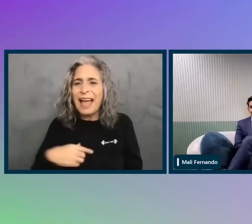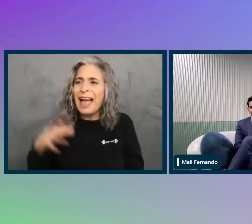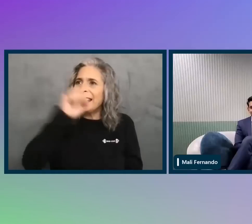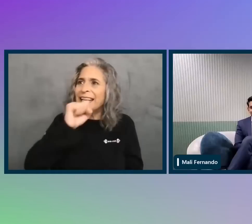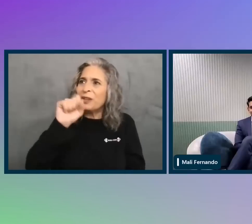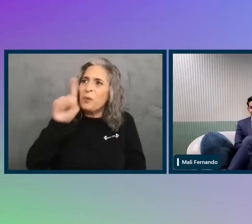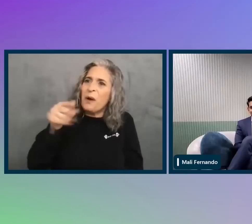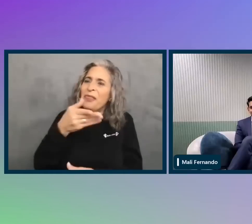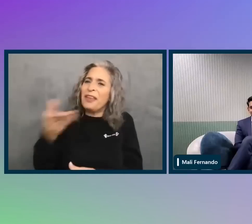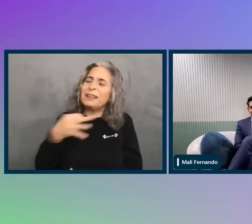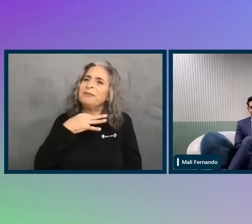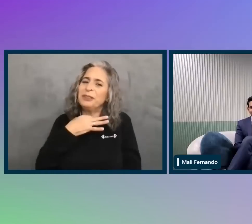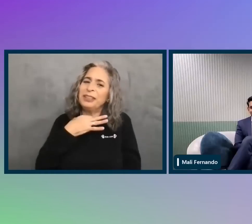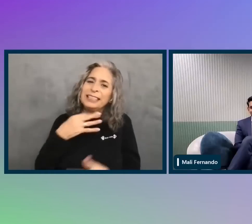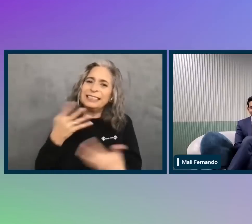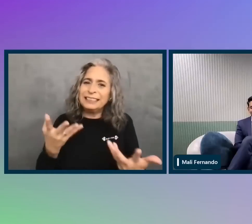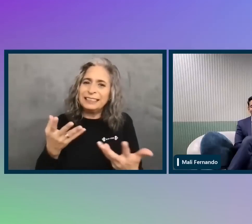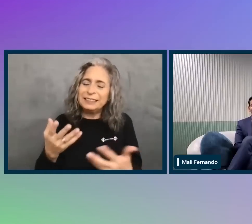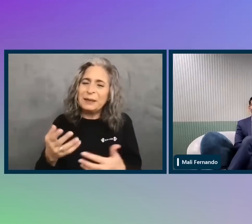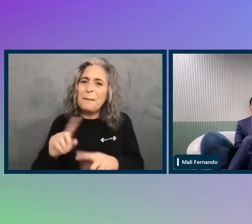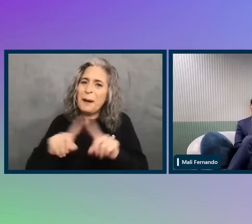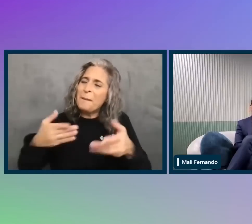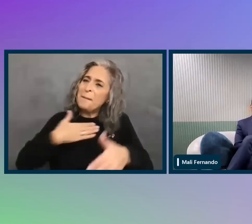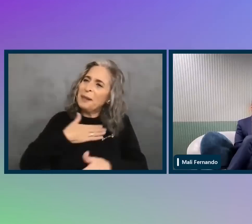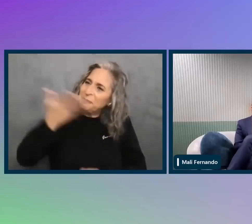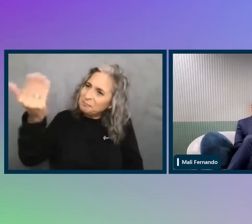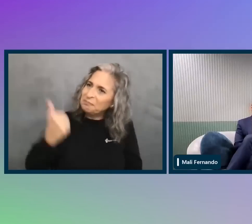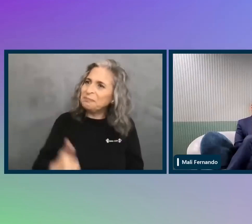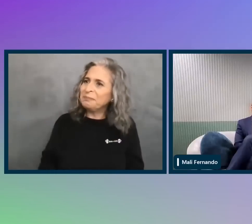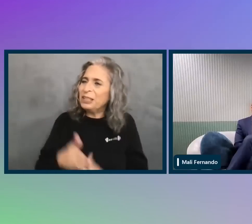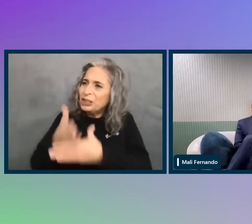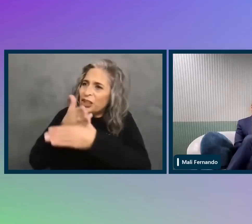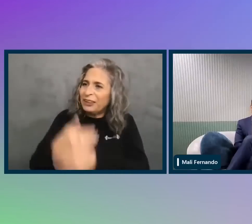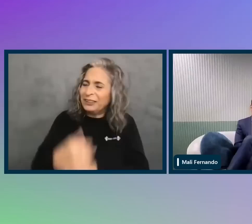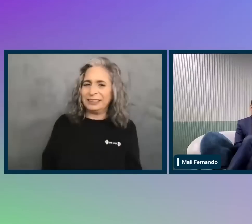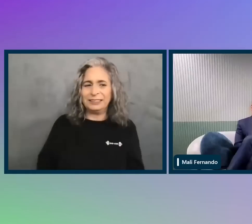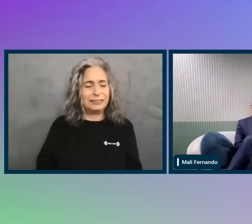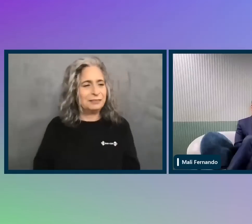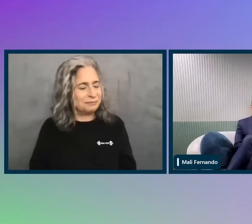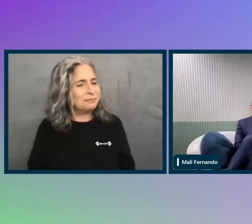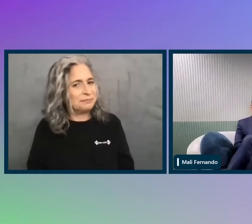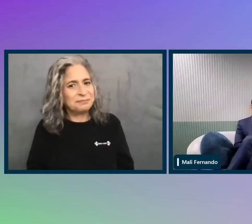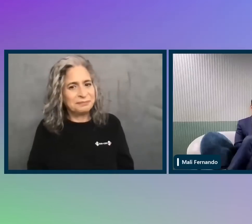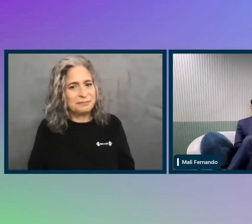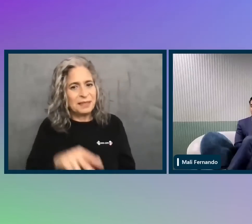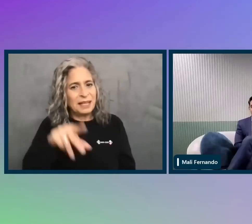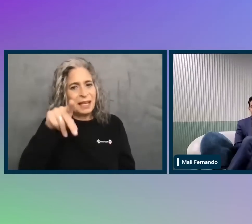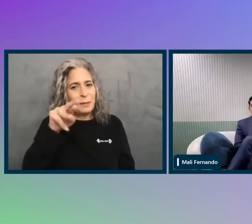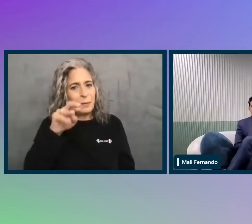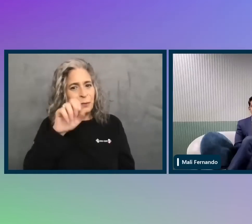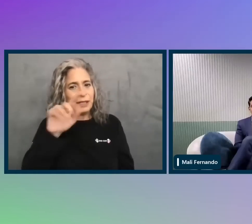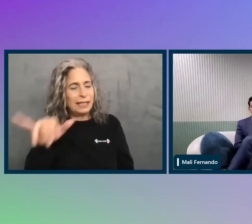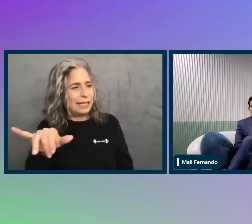considering how much you pour into it, but please. You know, Preety, we're just getting started. We're just getting started.